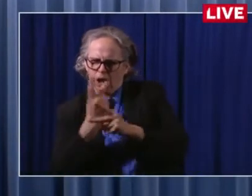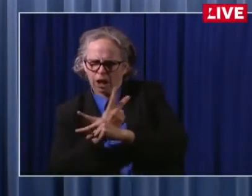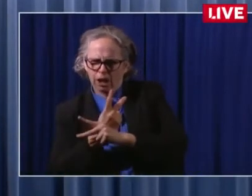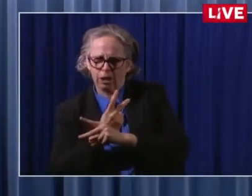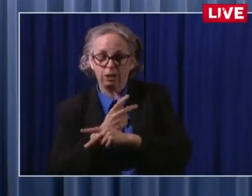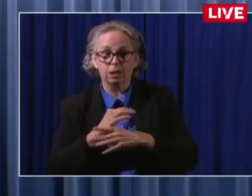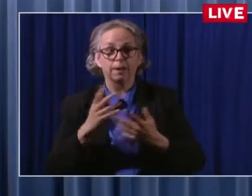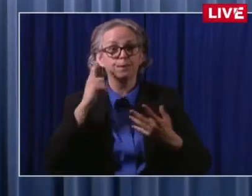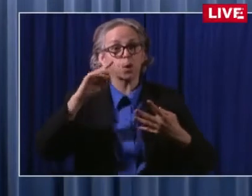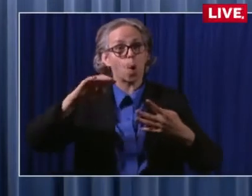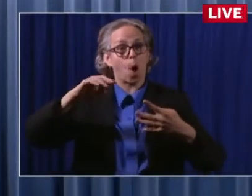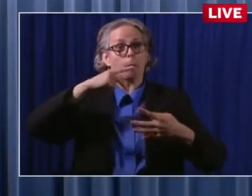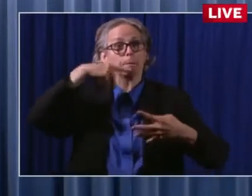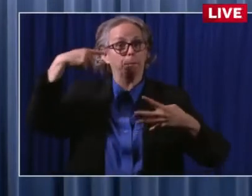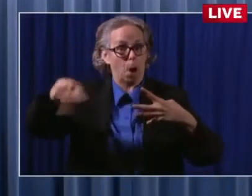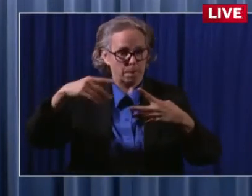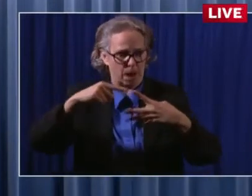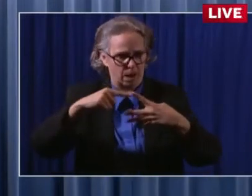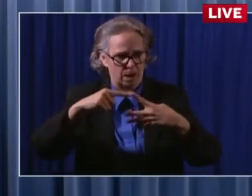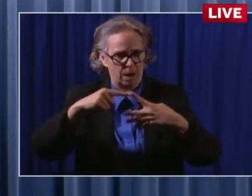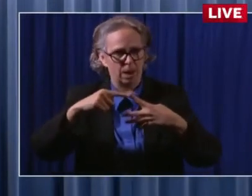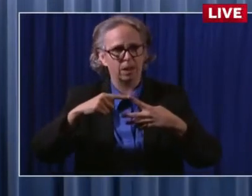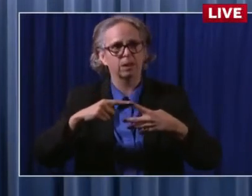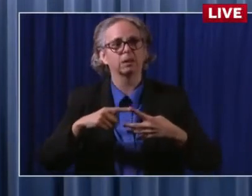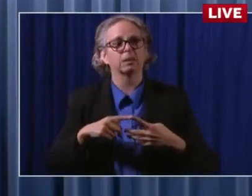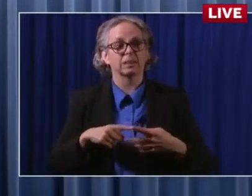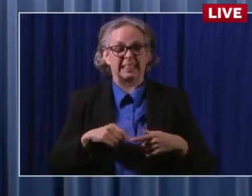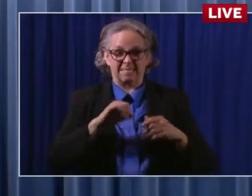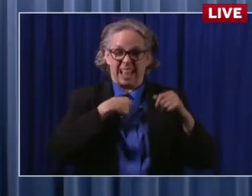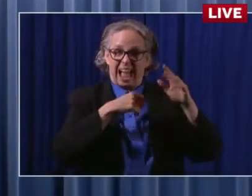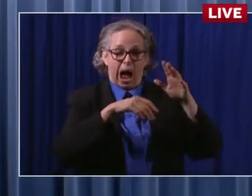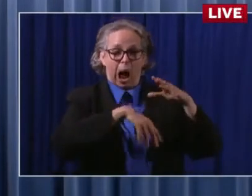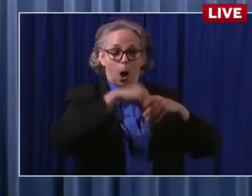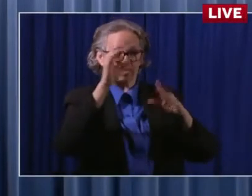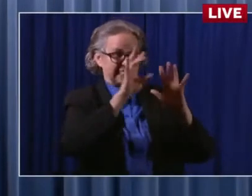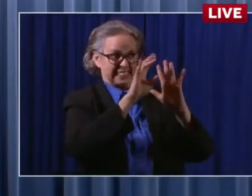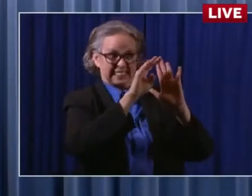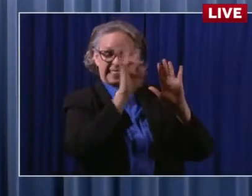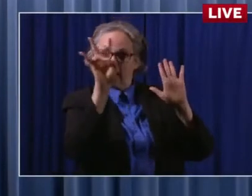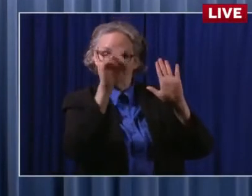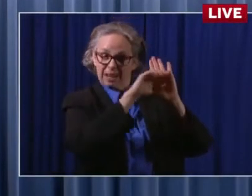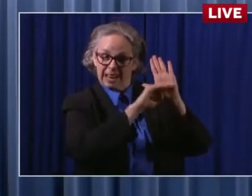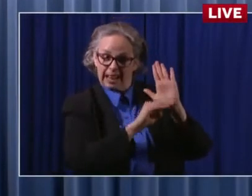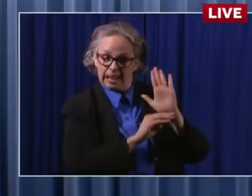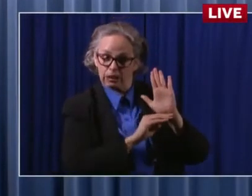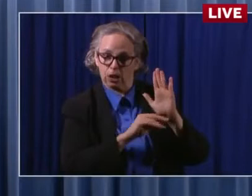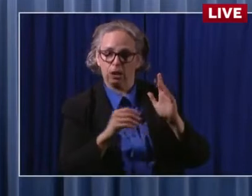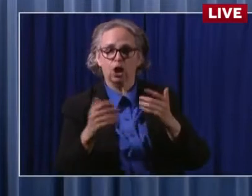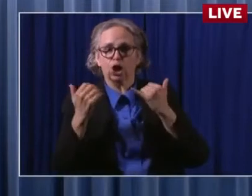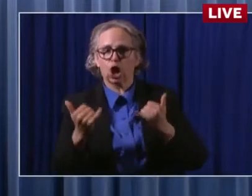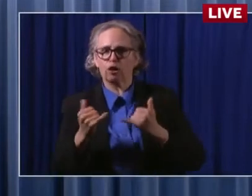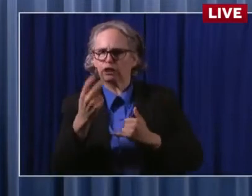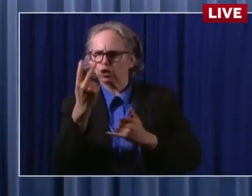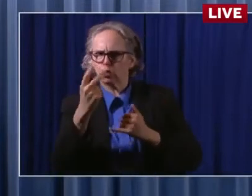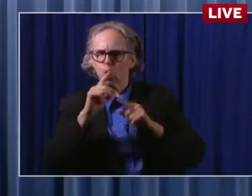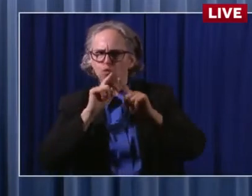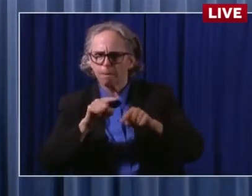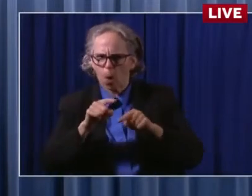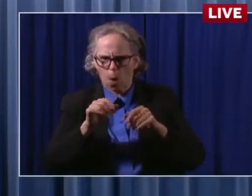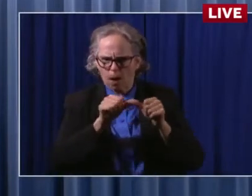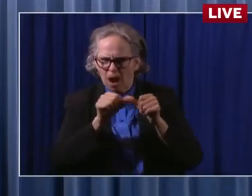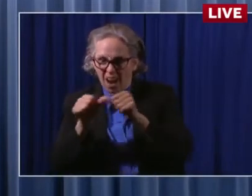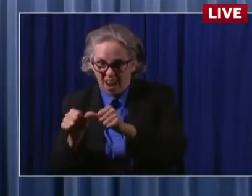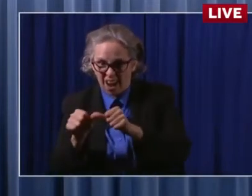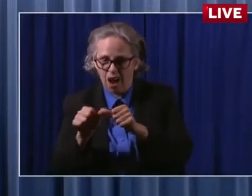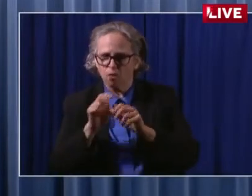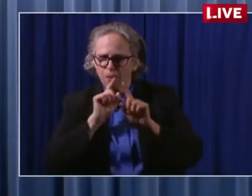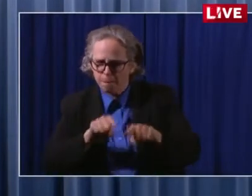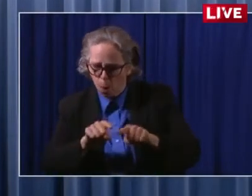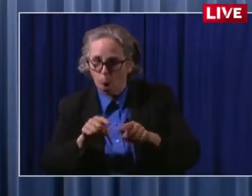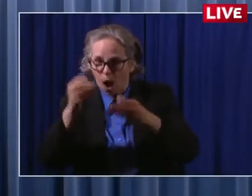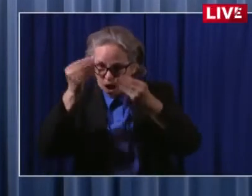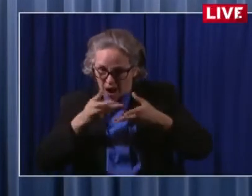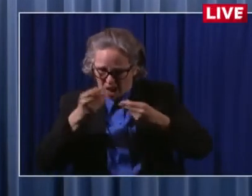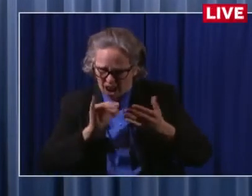FOR A COUNTY TO BE CONSIDERED LEVEL FOUR, PURPLE, COUNTY MUST TRIGGER SIX OR MORE INDICATORS DURING TWO REPORTING PERIODS IN A ROW.